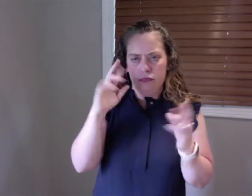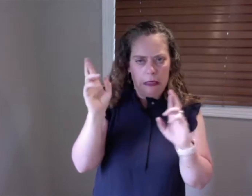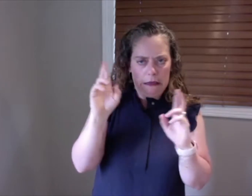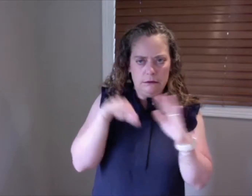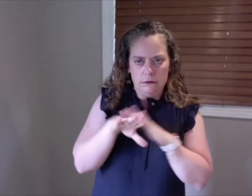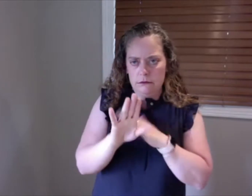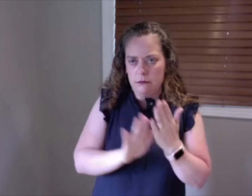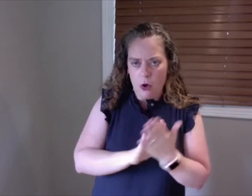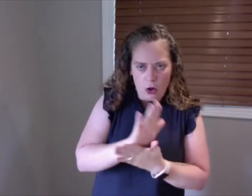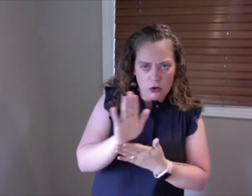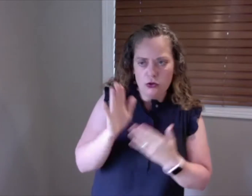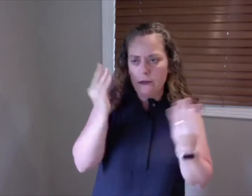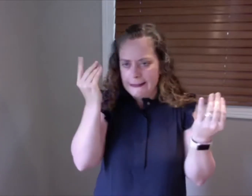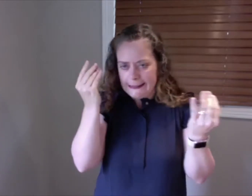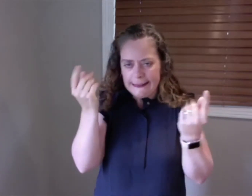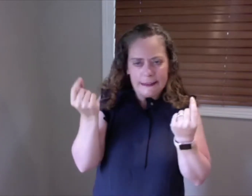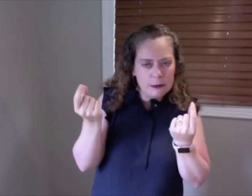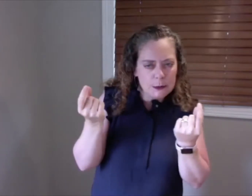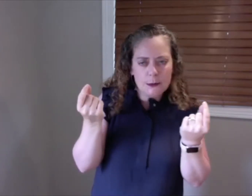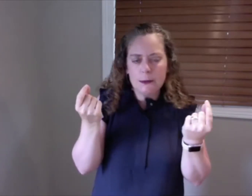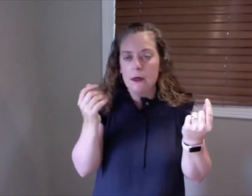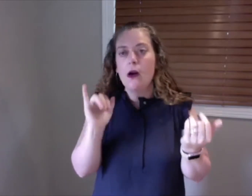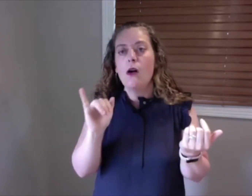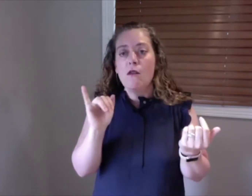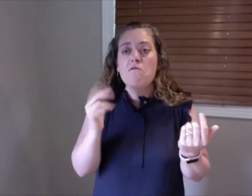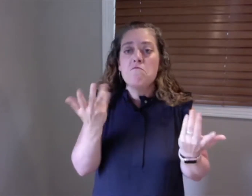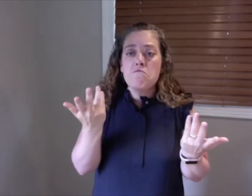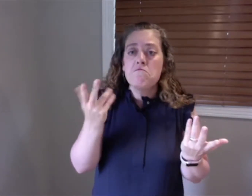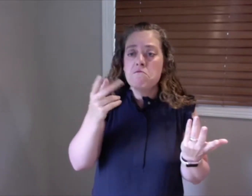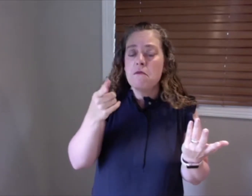So fast forward to when I was getting ready to go to college and I was trying